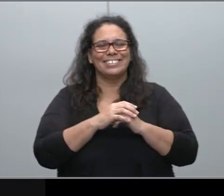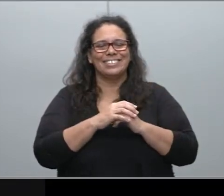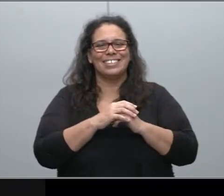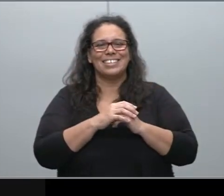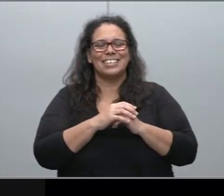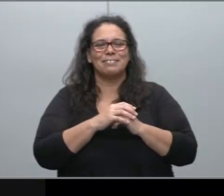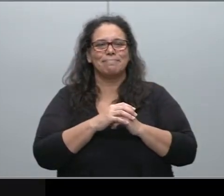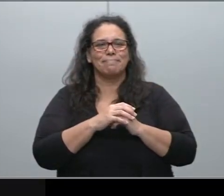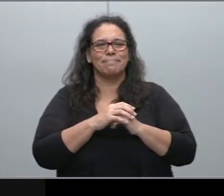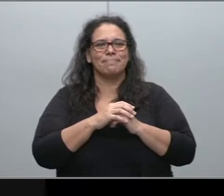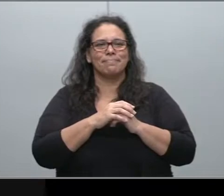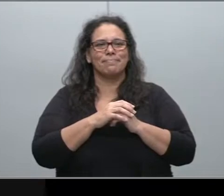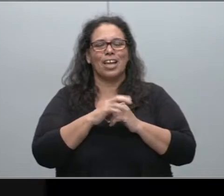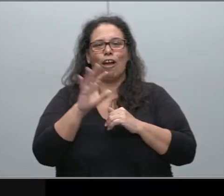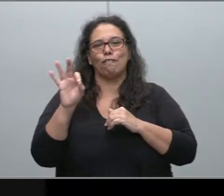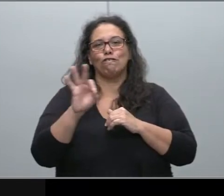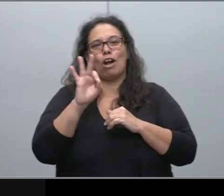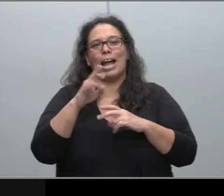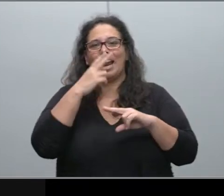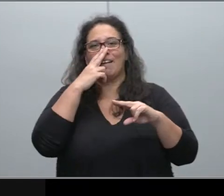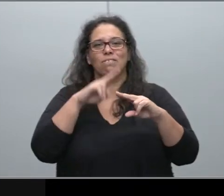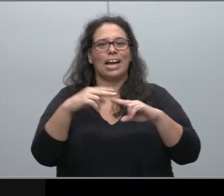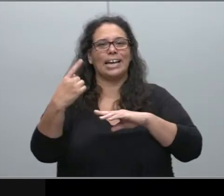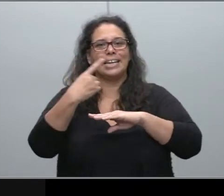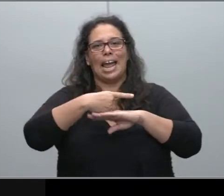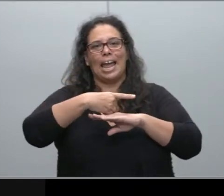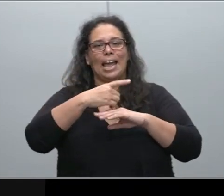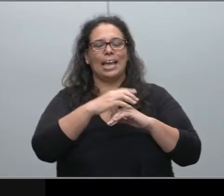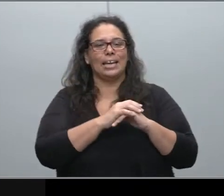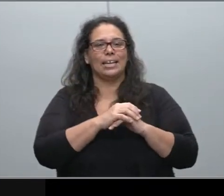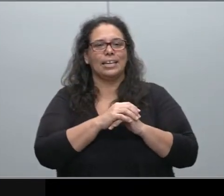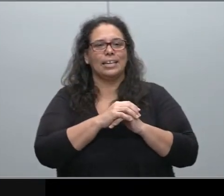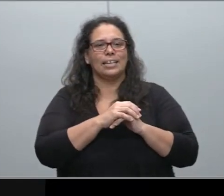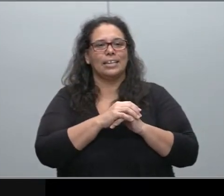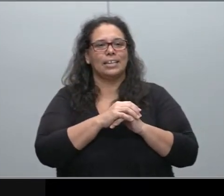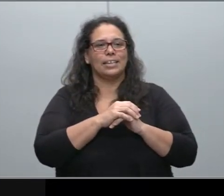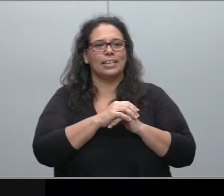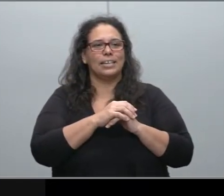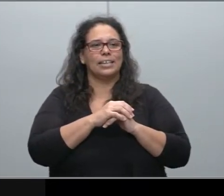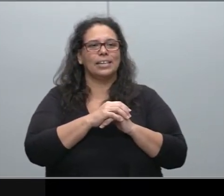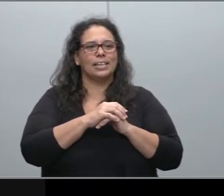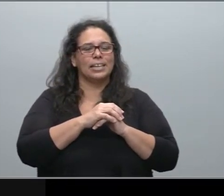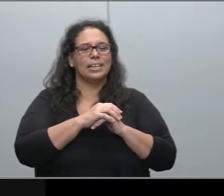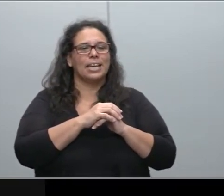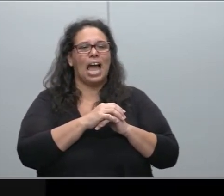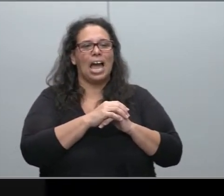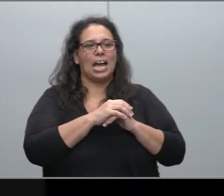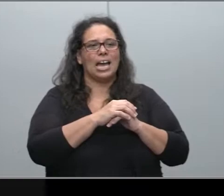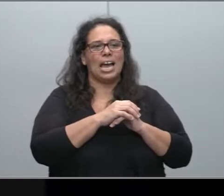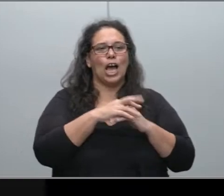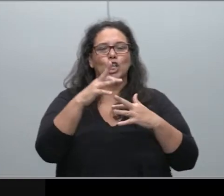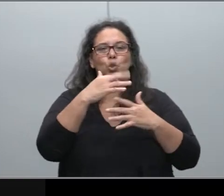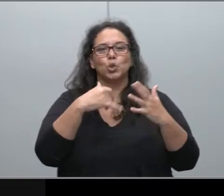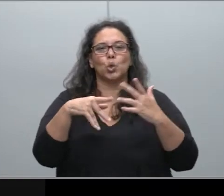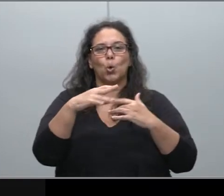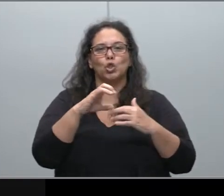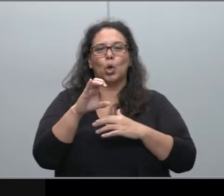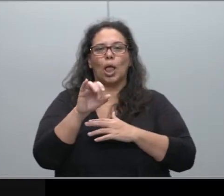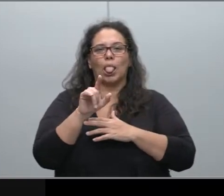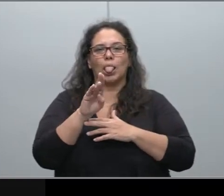So I'm sorry, I didn't catch your first name 'cause my screen looks really small. I'm sorry. What was your name? - Caroline. Caroline. I'm so sorry.